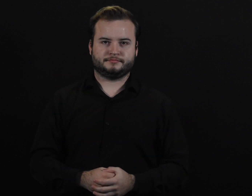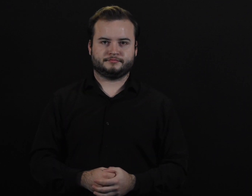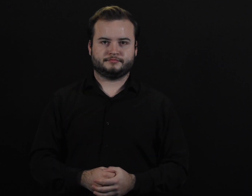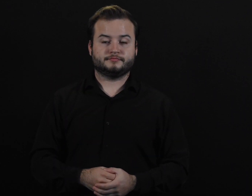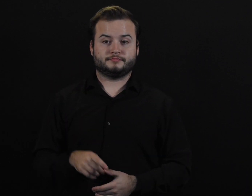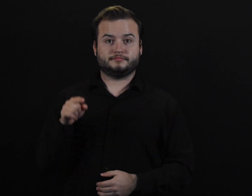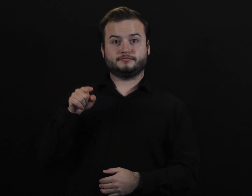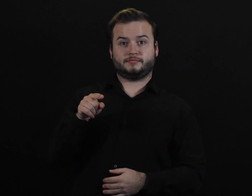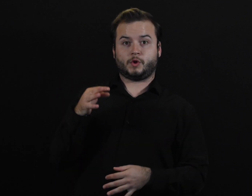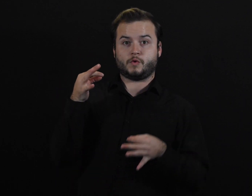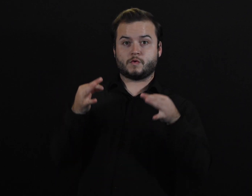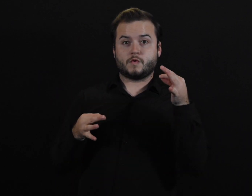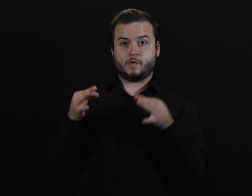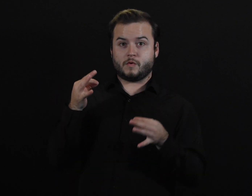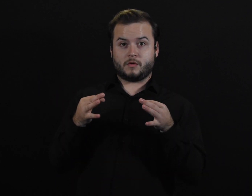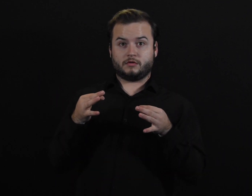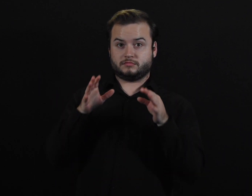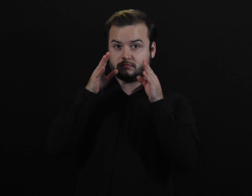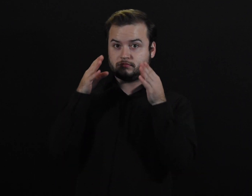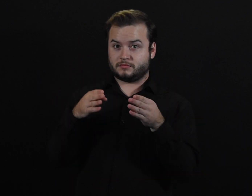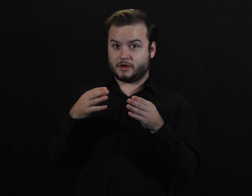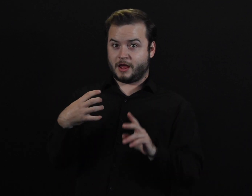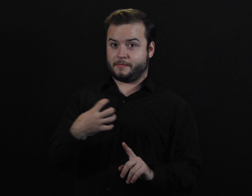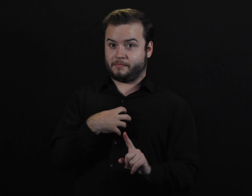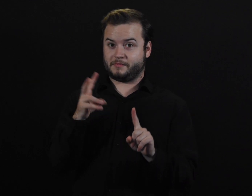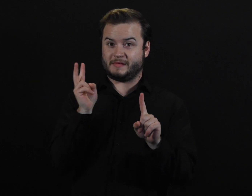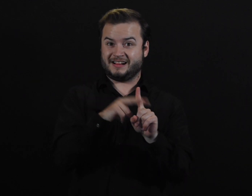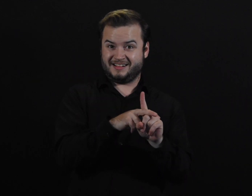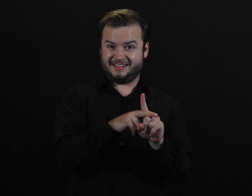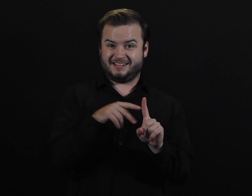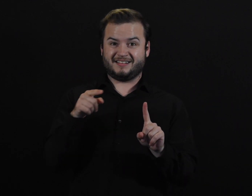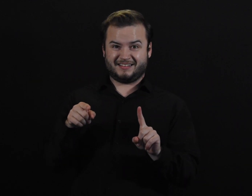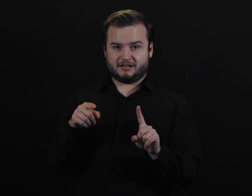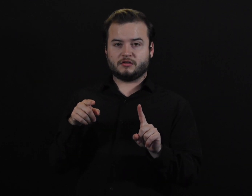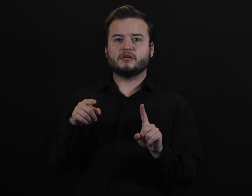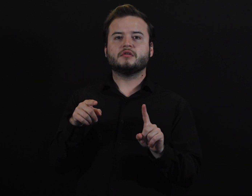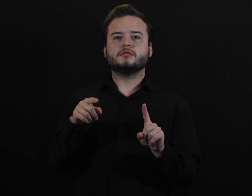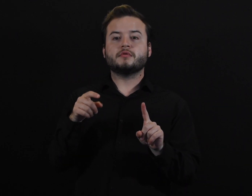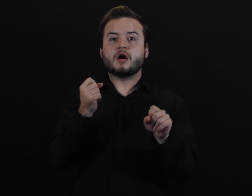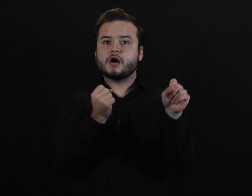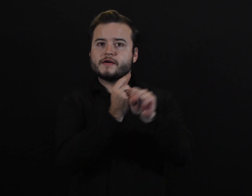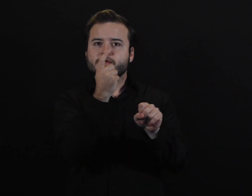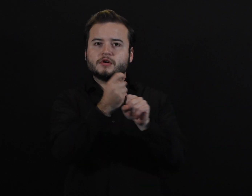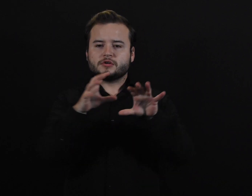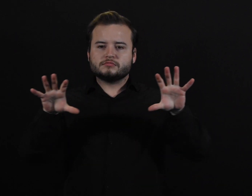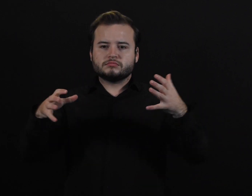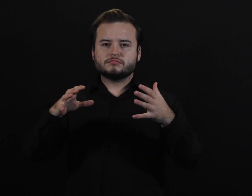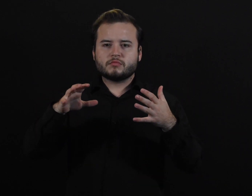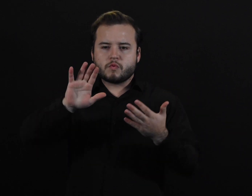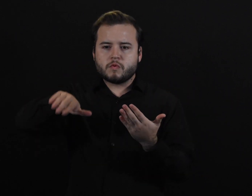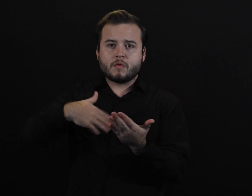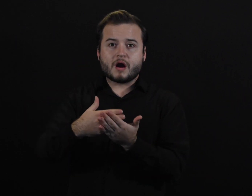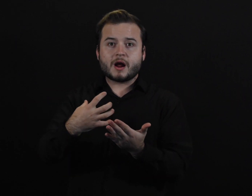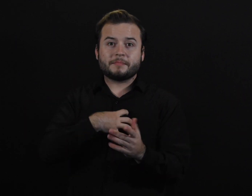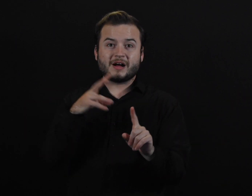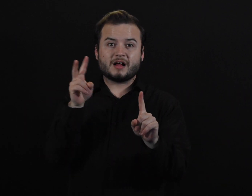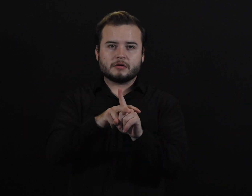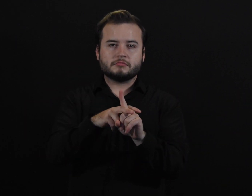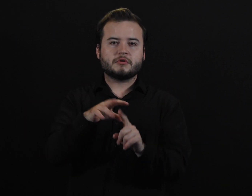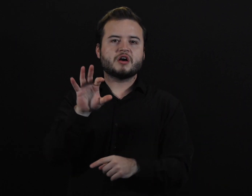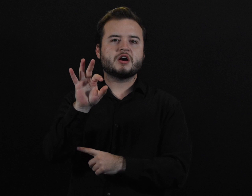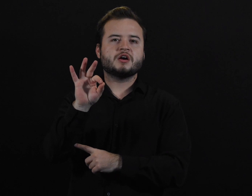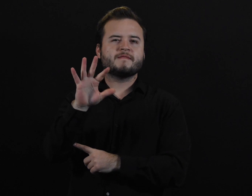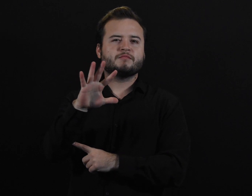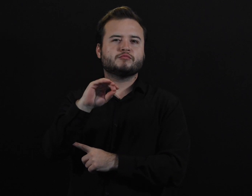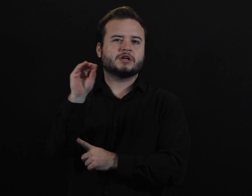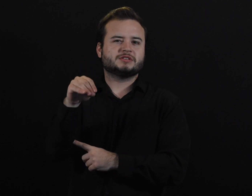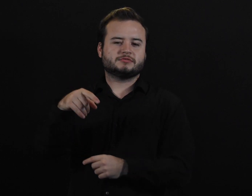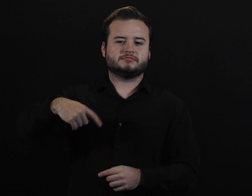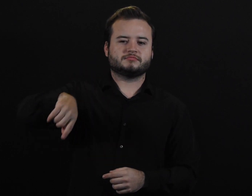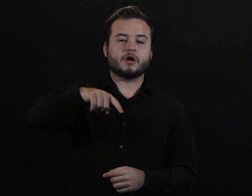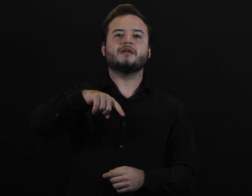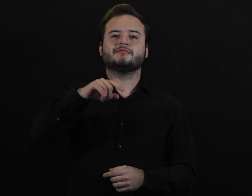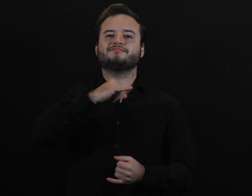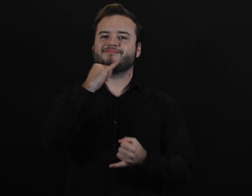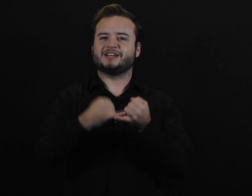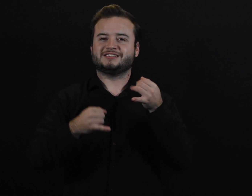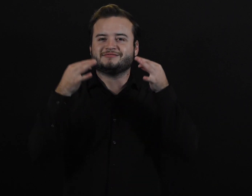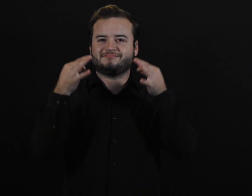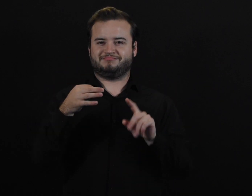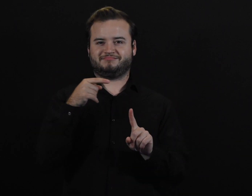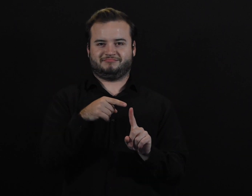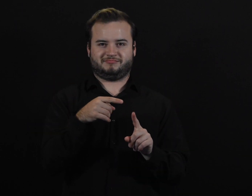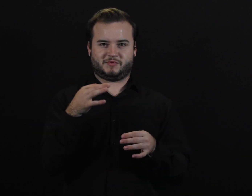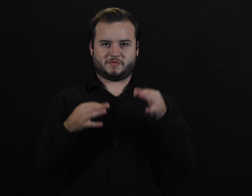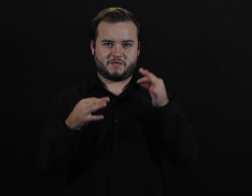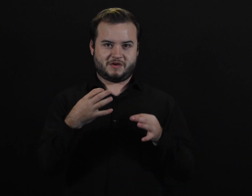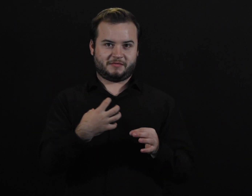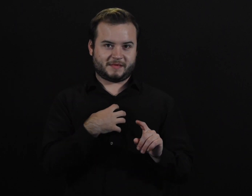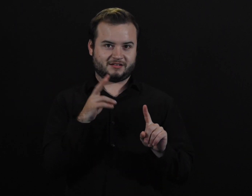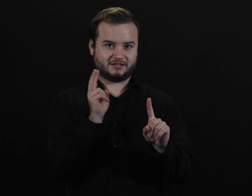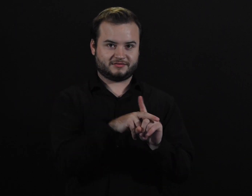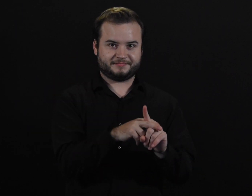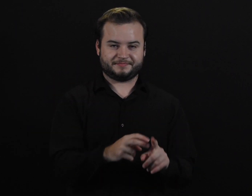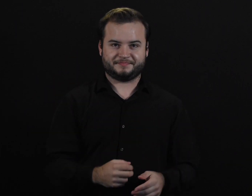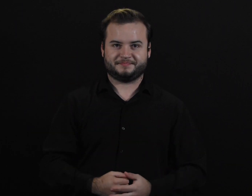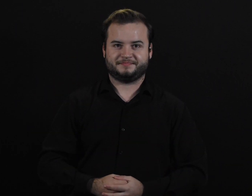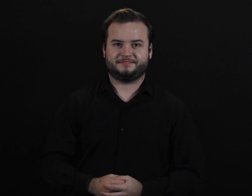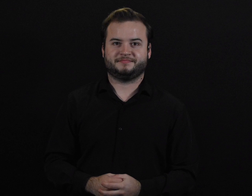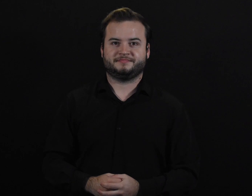The Court of Appeals’ decisions are the final ruling in about 95% of appeals every year.